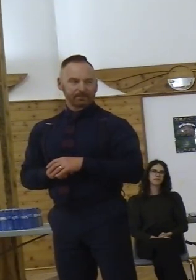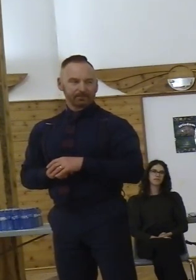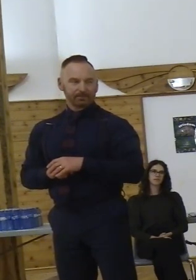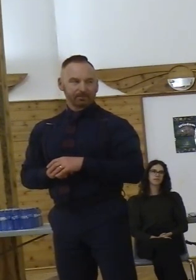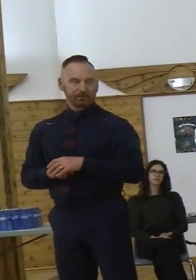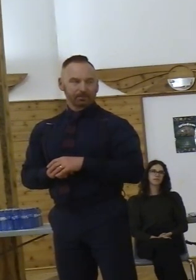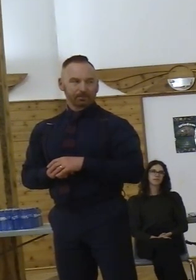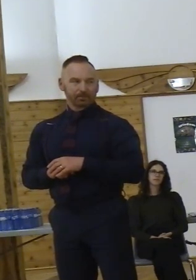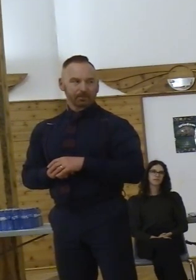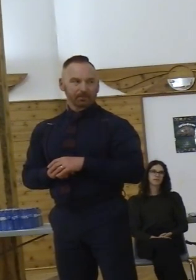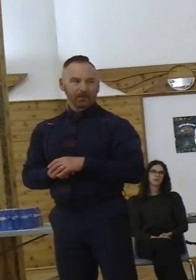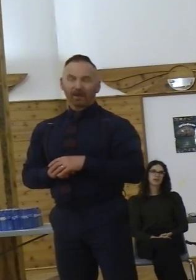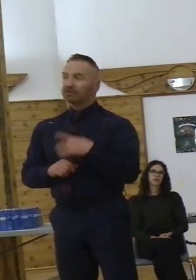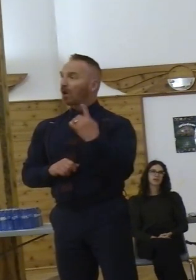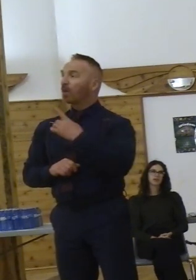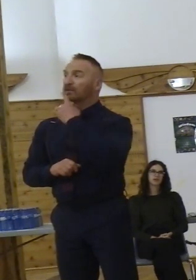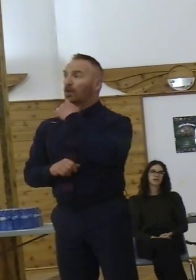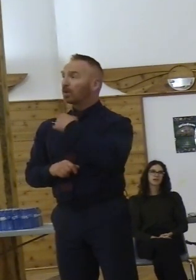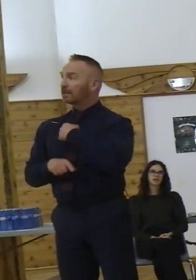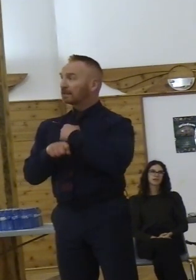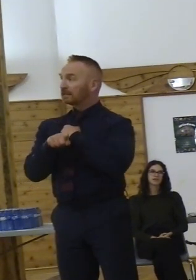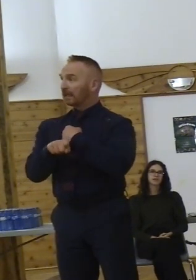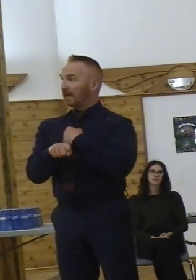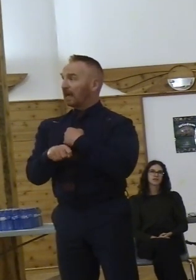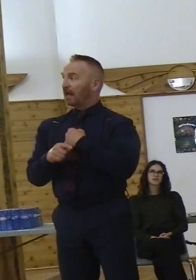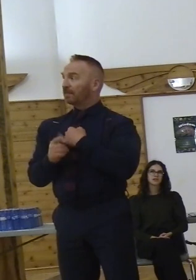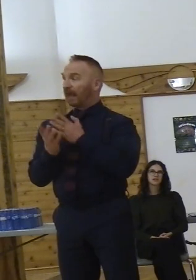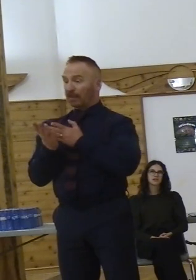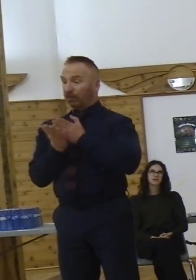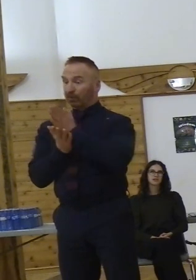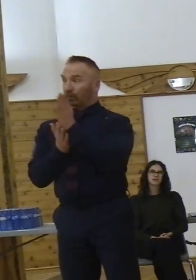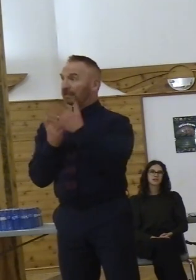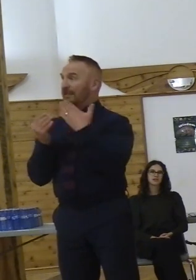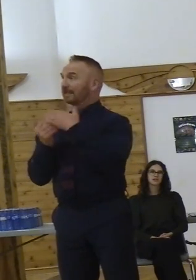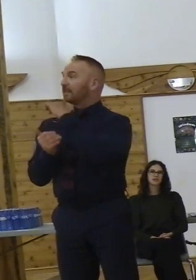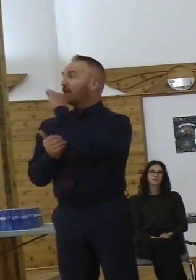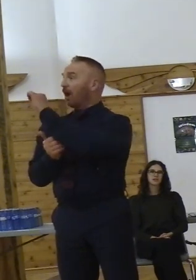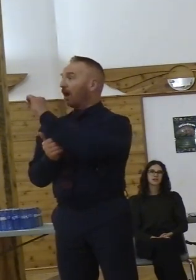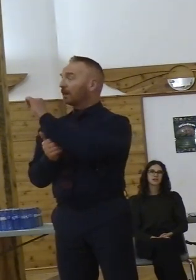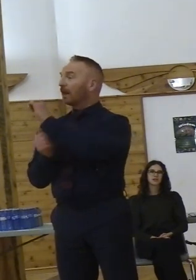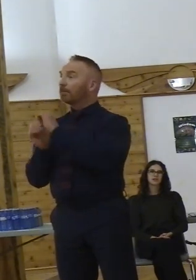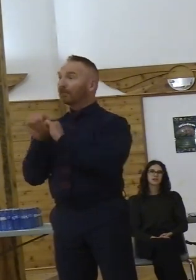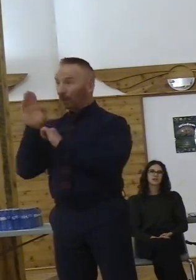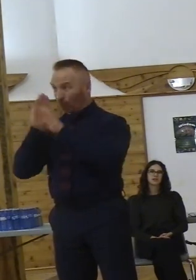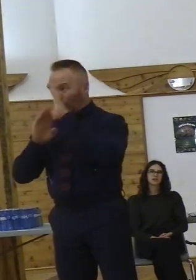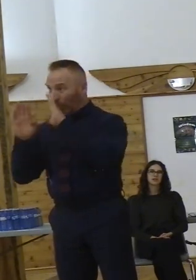And it's not easy, but it's easier than worrying.